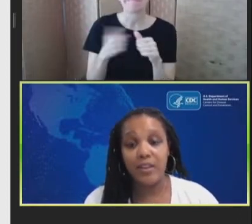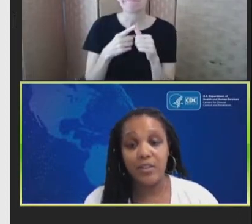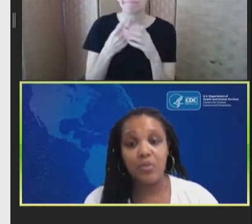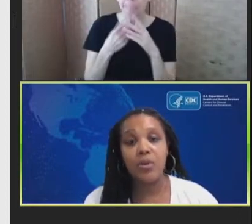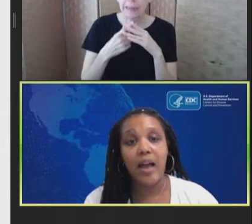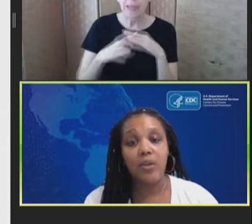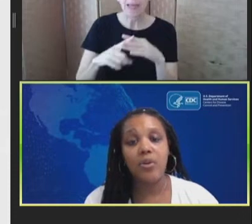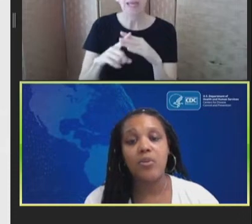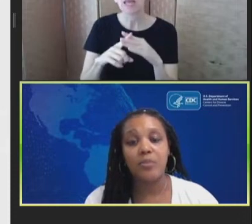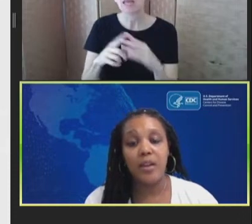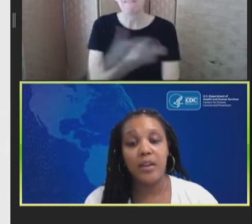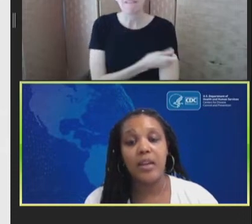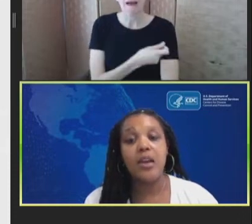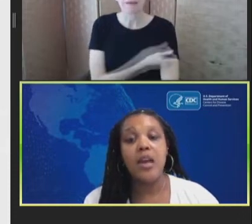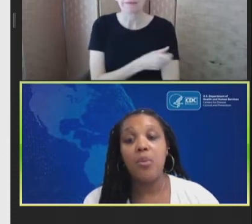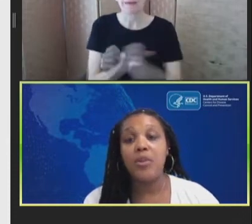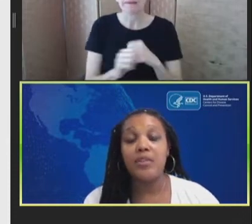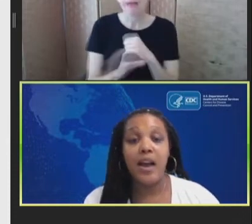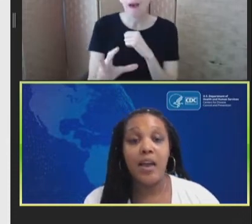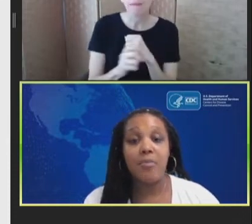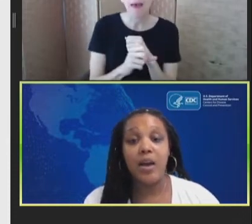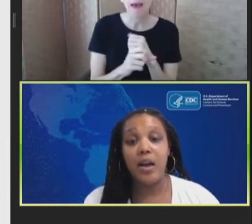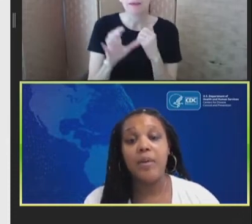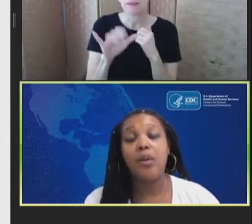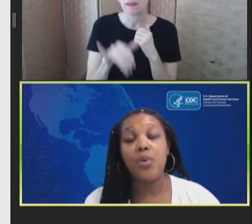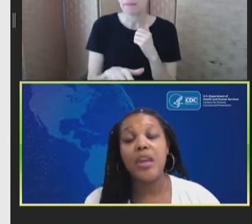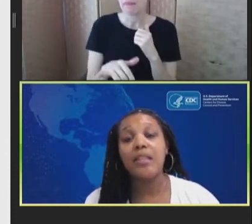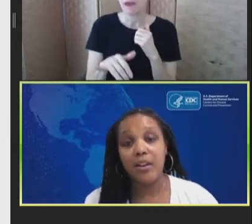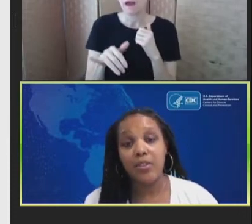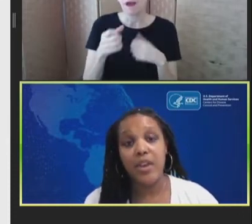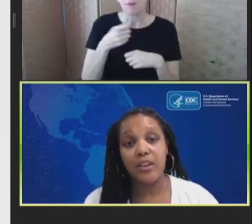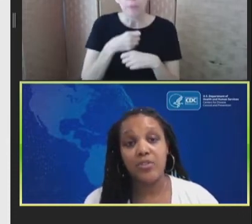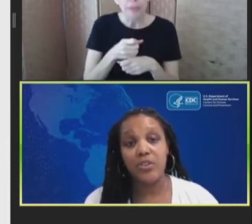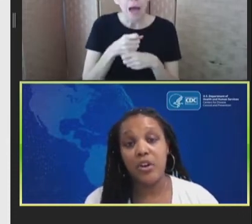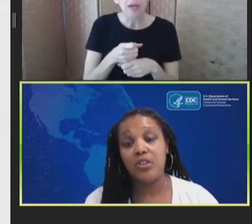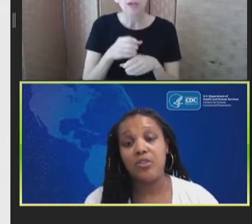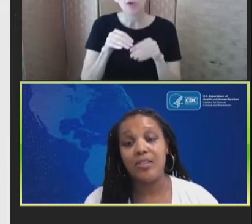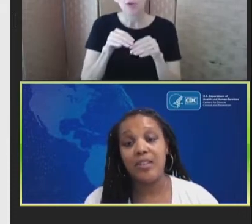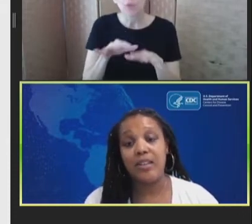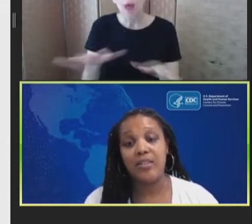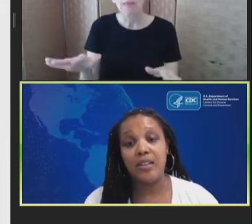vaccine rollout, corresponding with the time about a week later that we actually started to assess